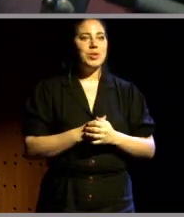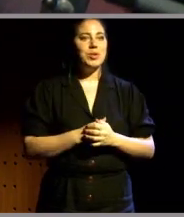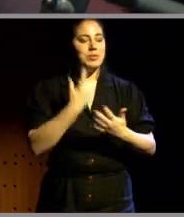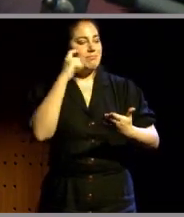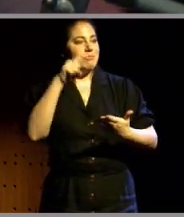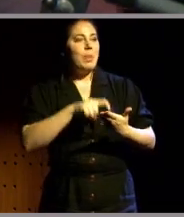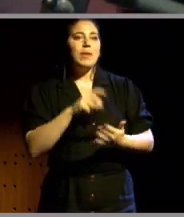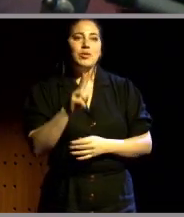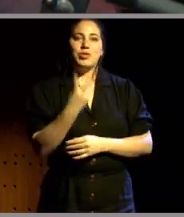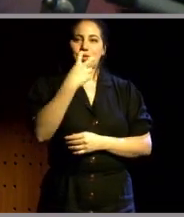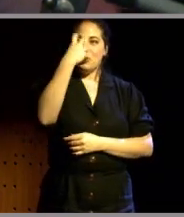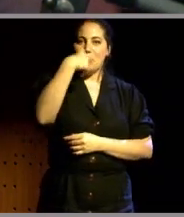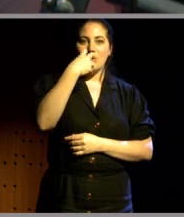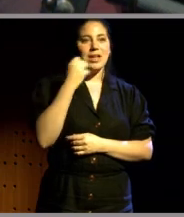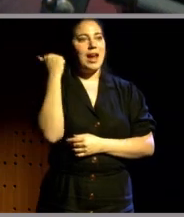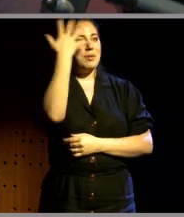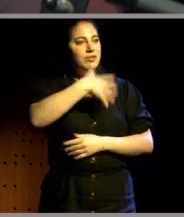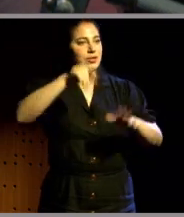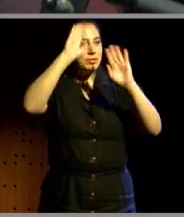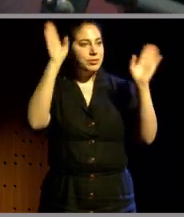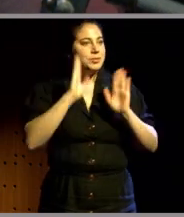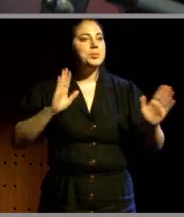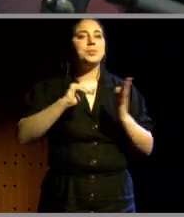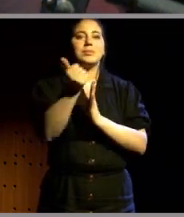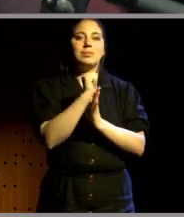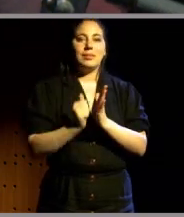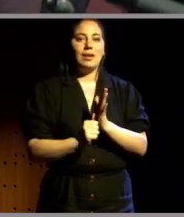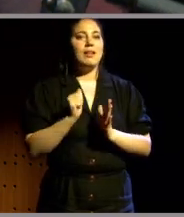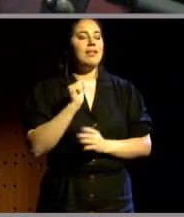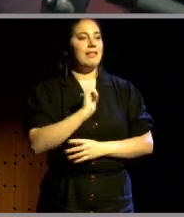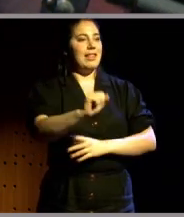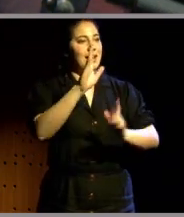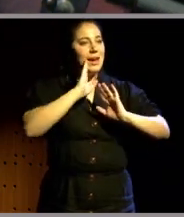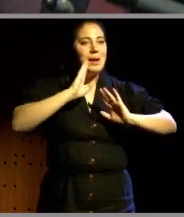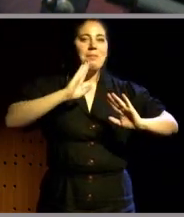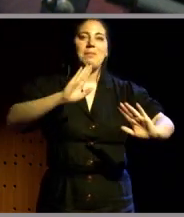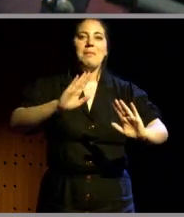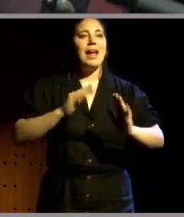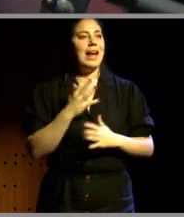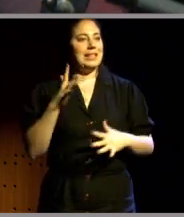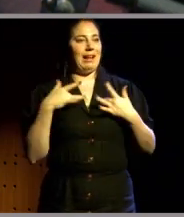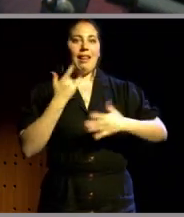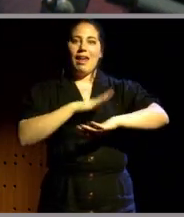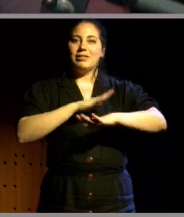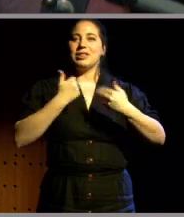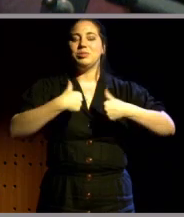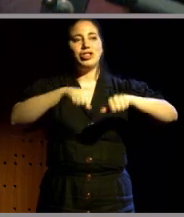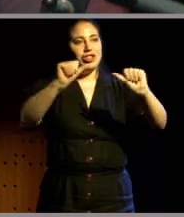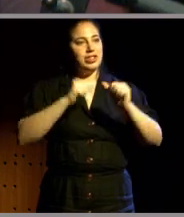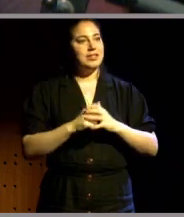and/or Torres Strait Islander artists for their outstanding lifetime achievement in the arts and their contribution